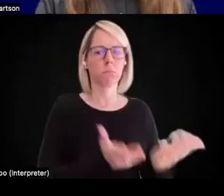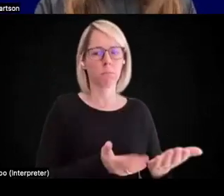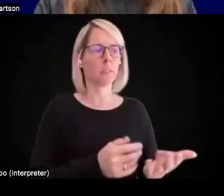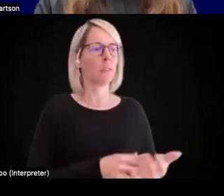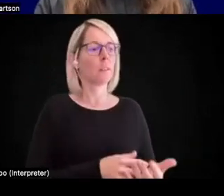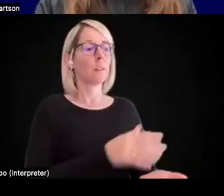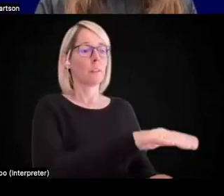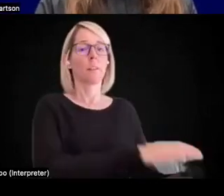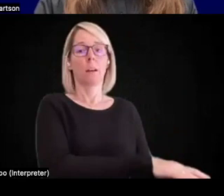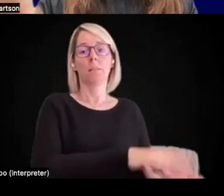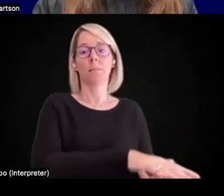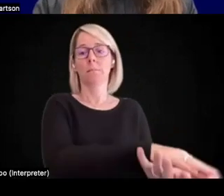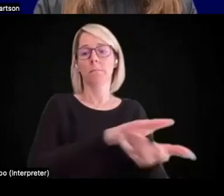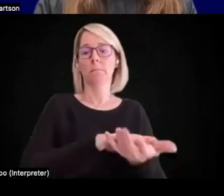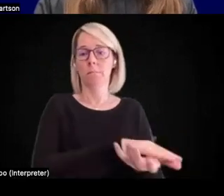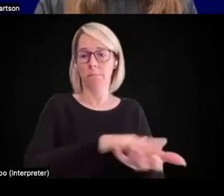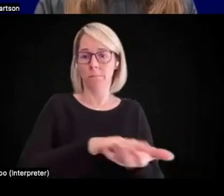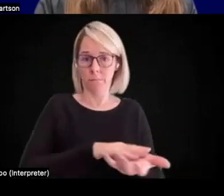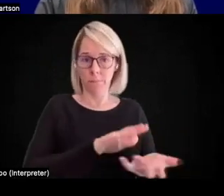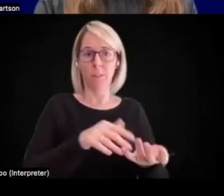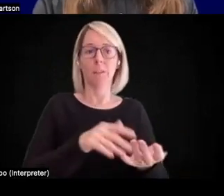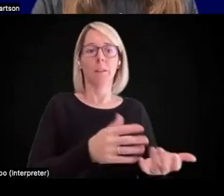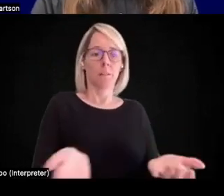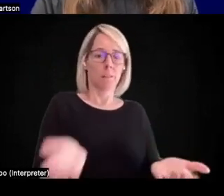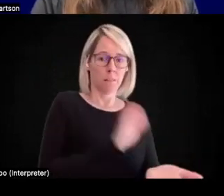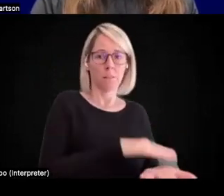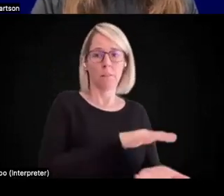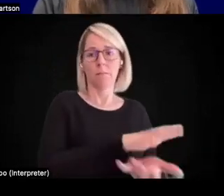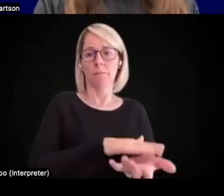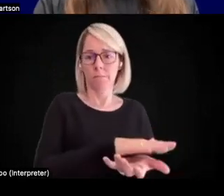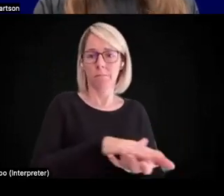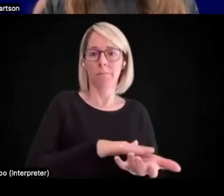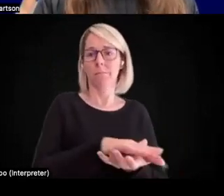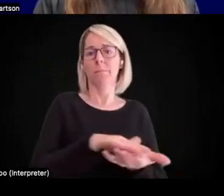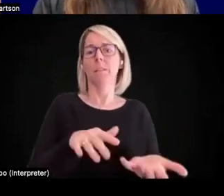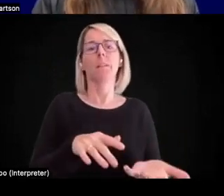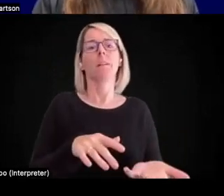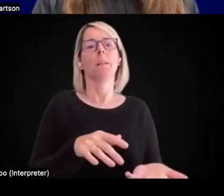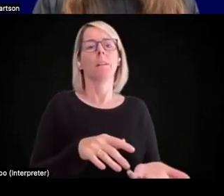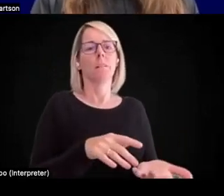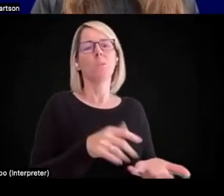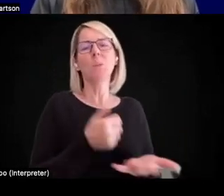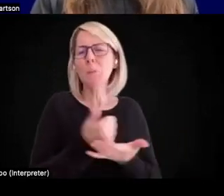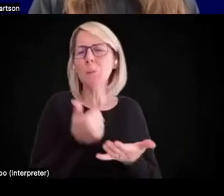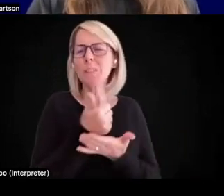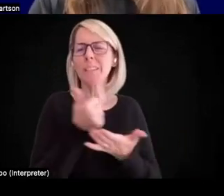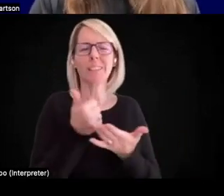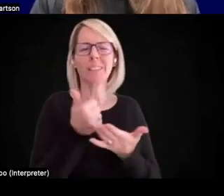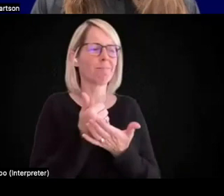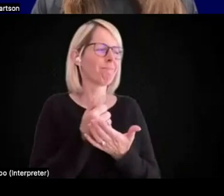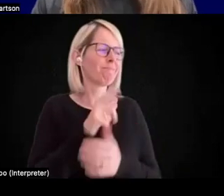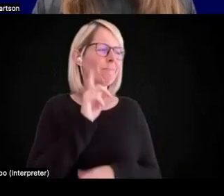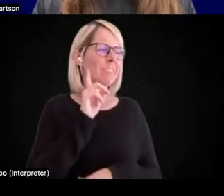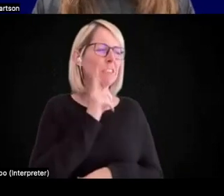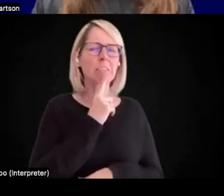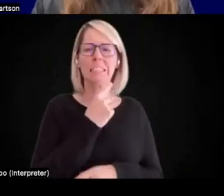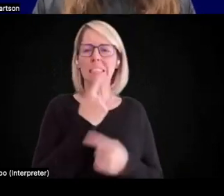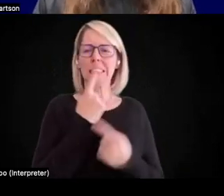turn the page, touch the next object, in the way that sighted-hearing people might proceed through